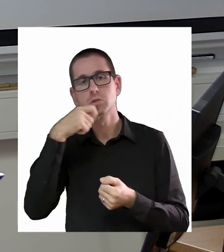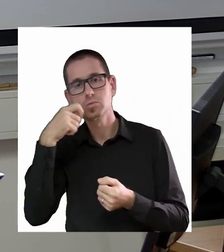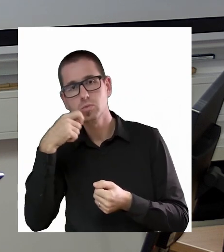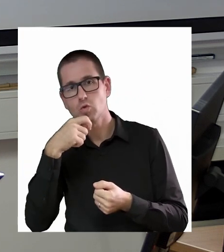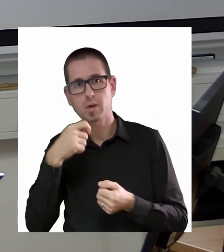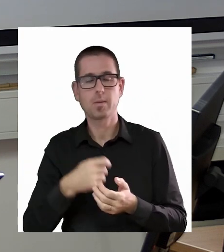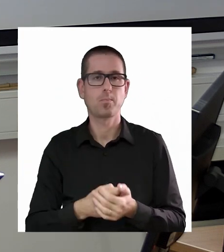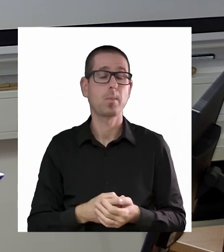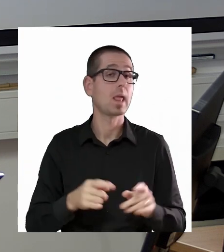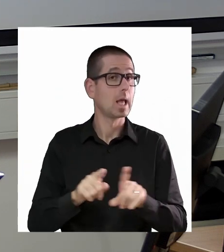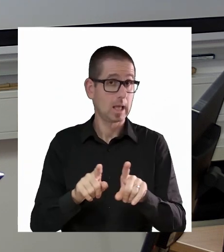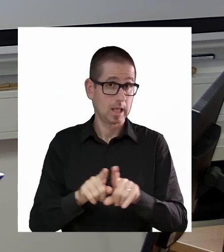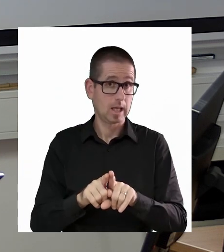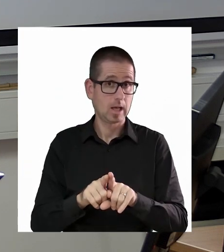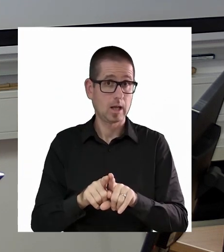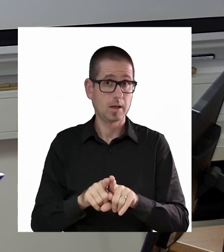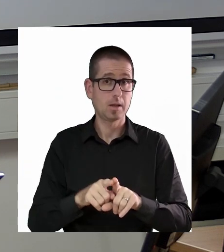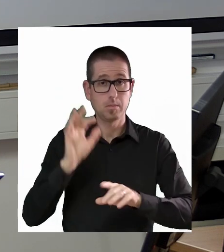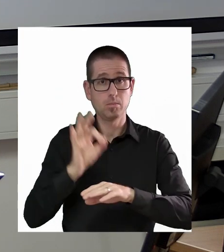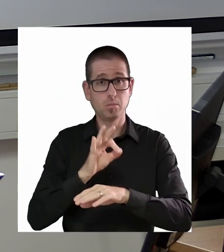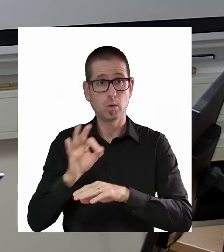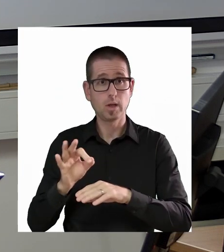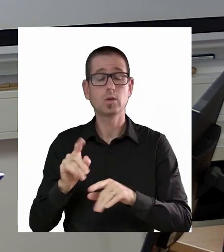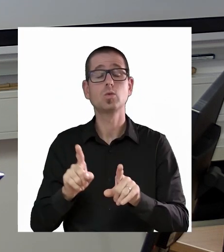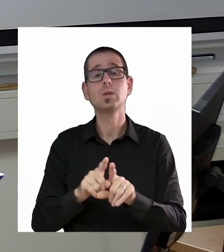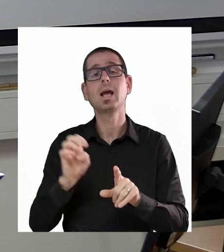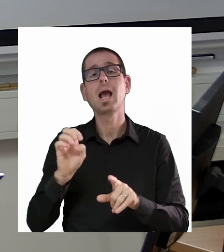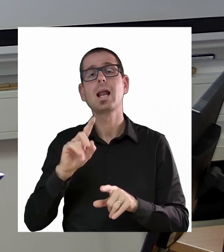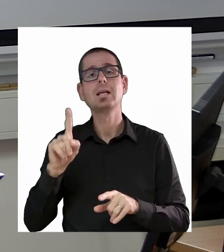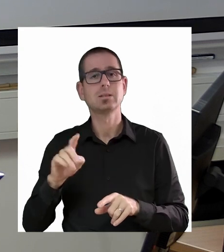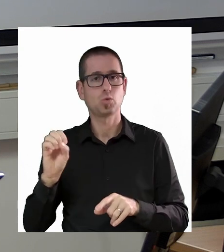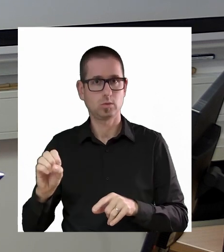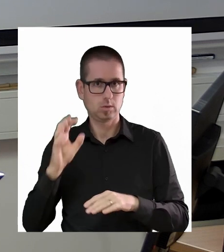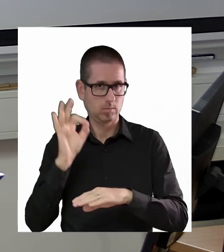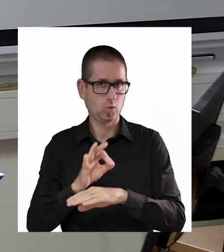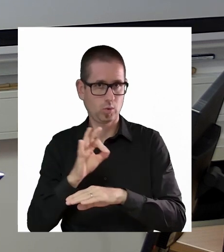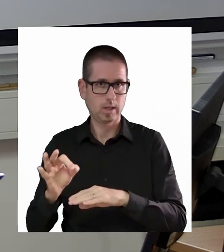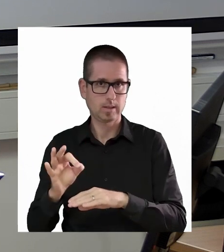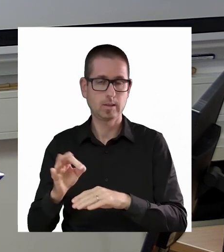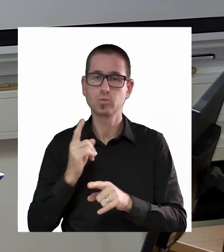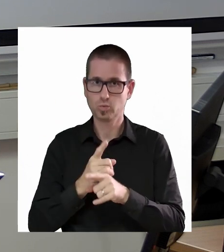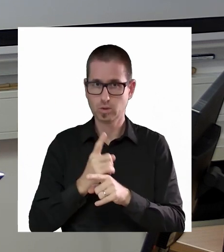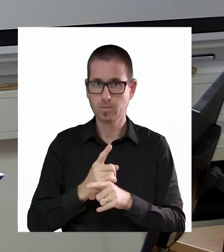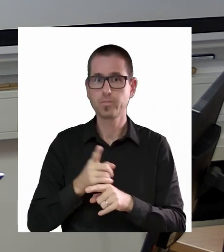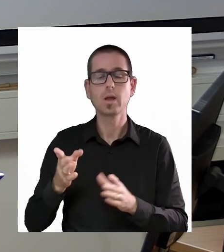And another project which is Erasmus project as well. Its name is vrsen that will focus on the